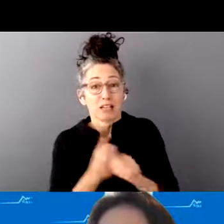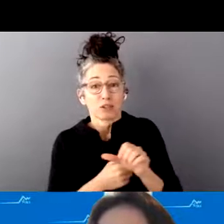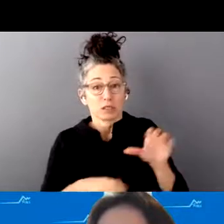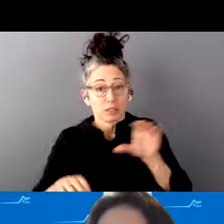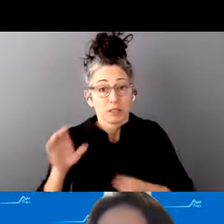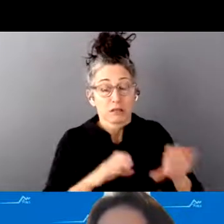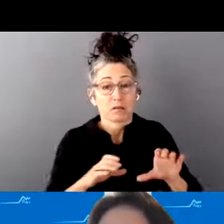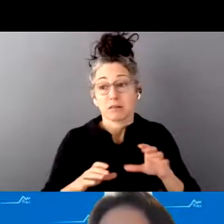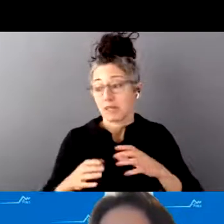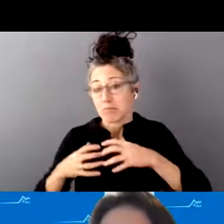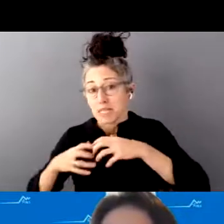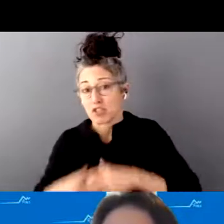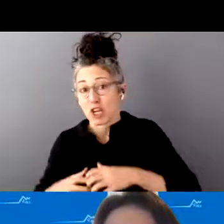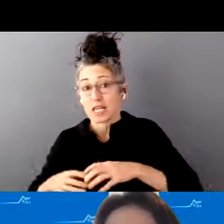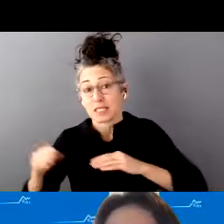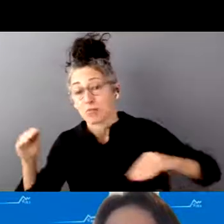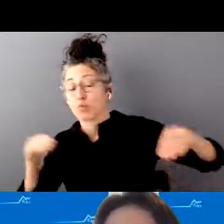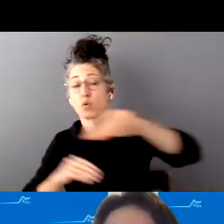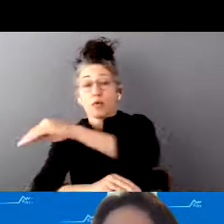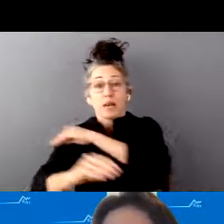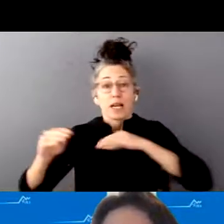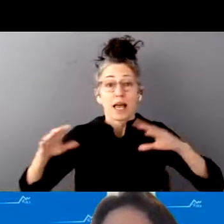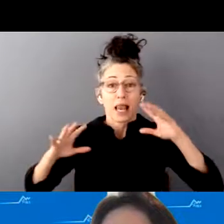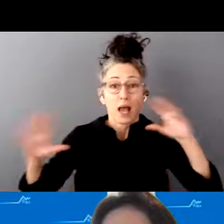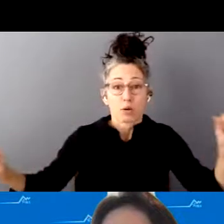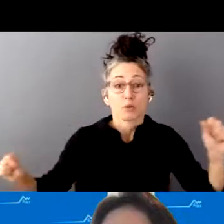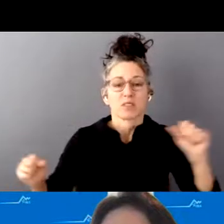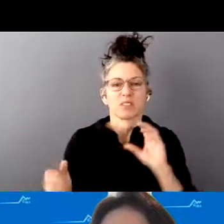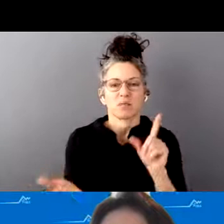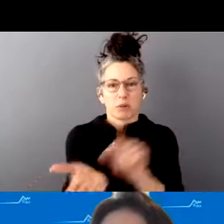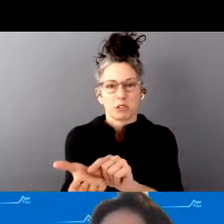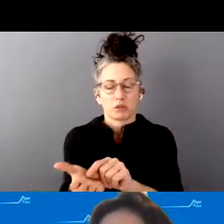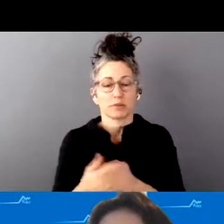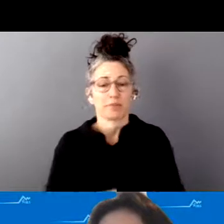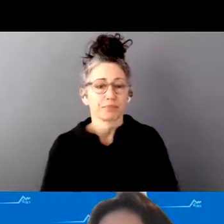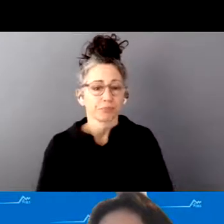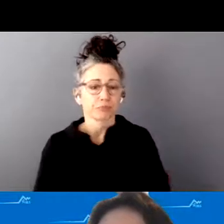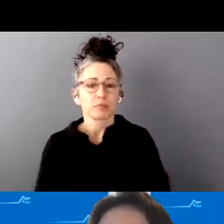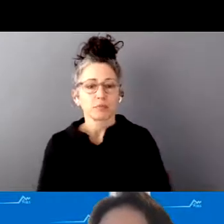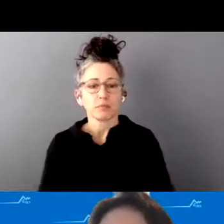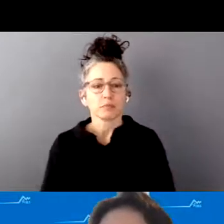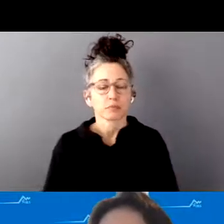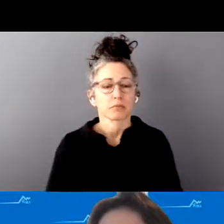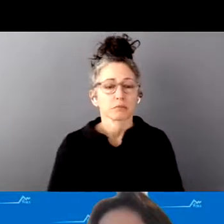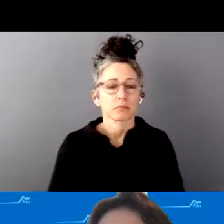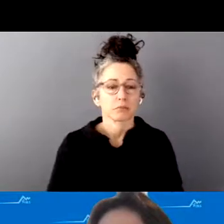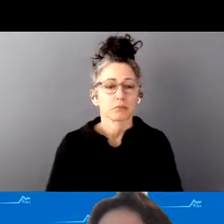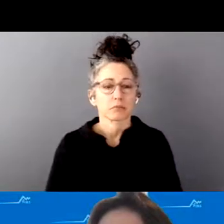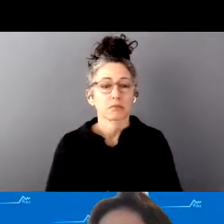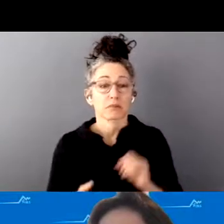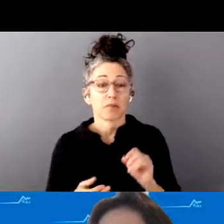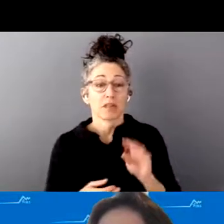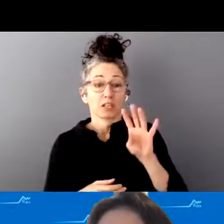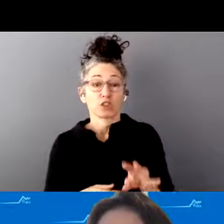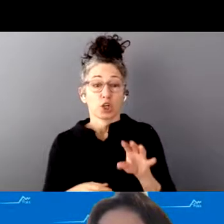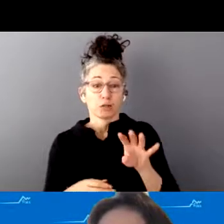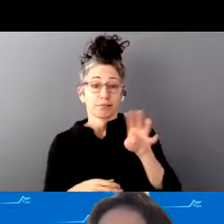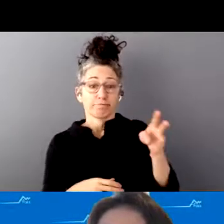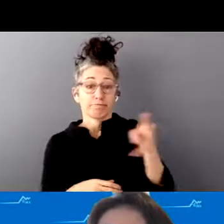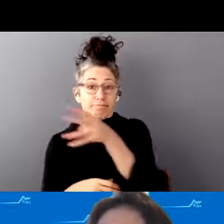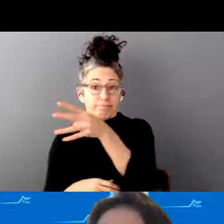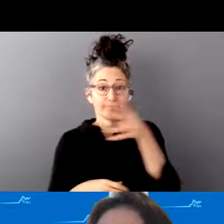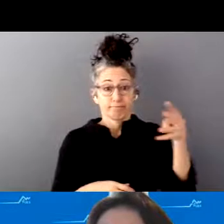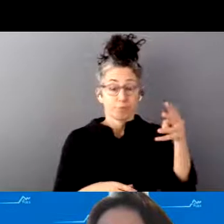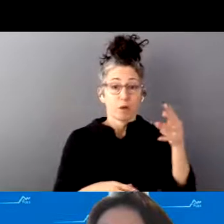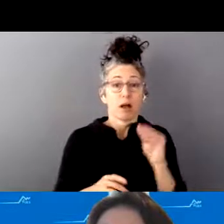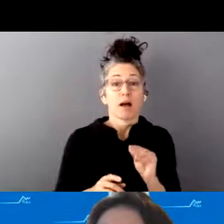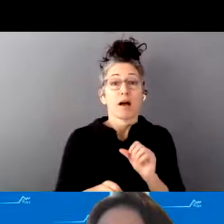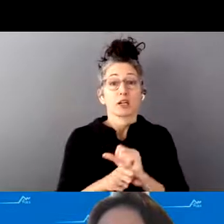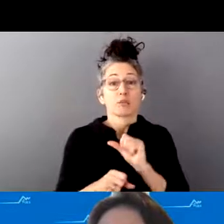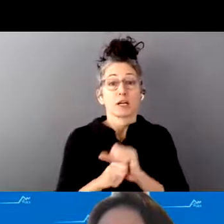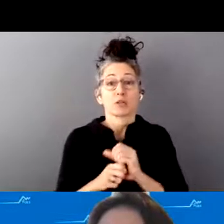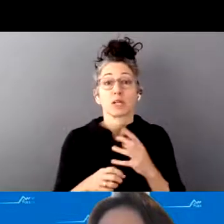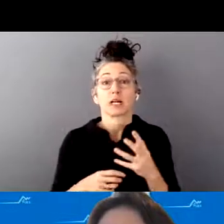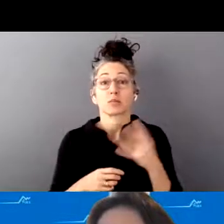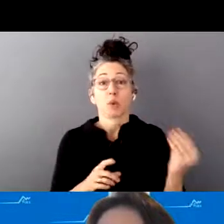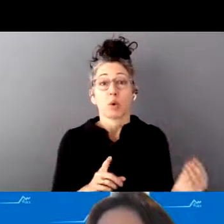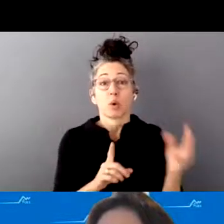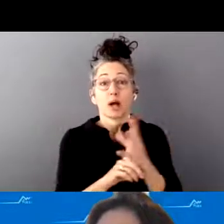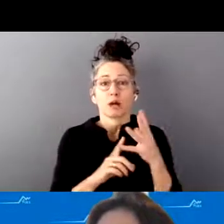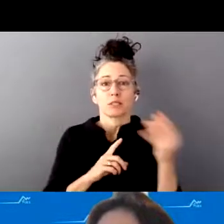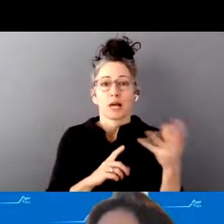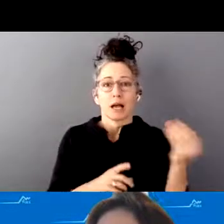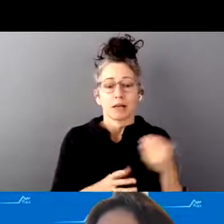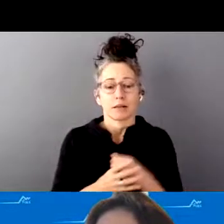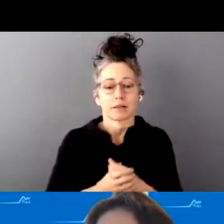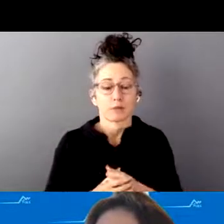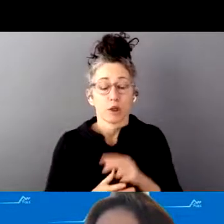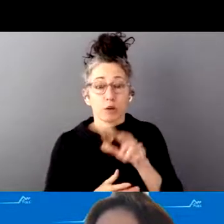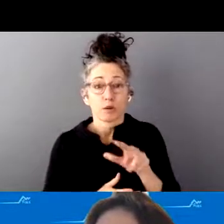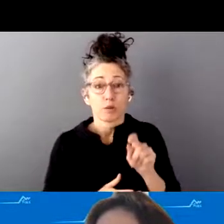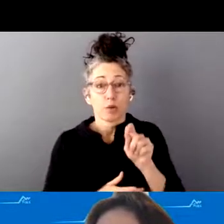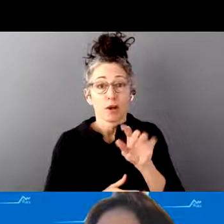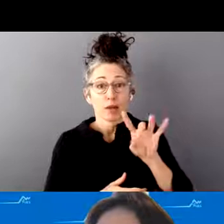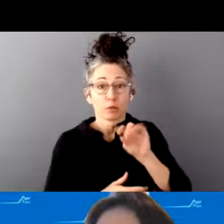to hazardous contaminates, moving mechanical parts, heights, and loud noises are published. This chart shows the percentage of workers by occupation exposed to the outdoors. 33.8% of civilian workers are required to perform critical tasks outdoors. At the top of the